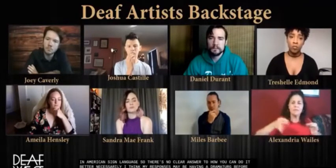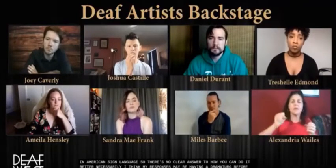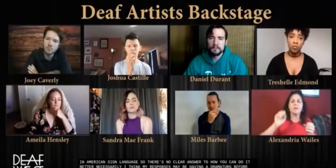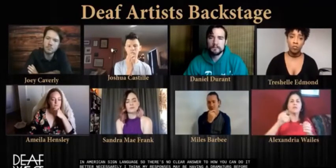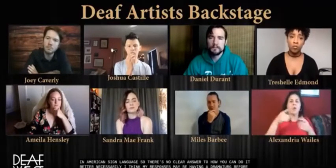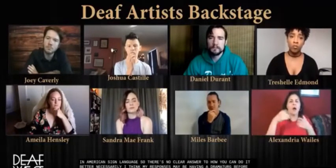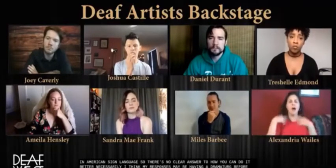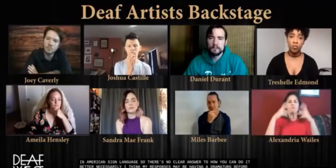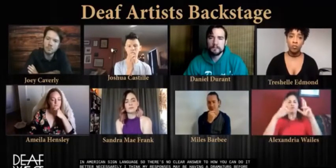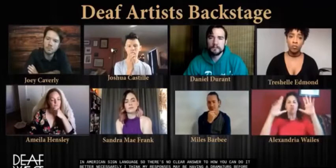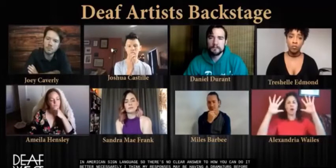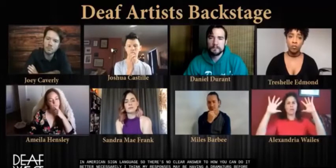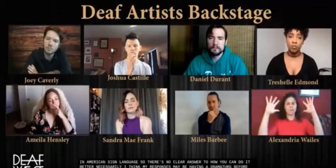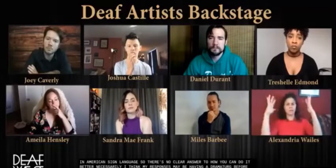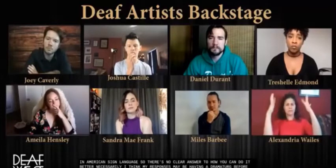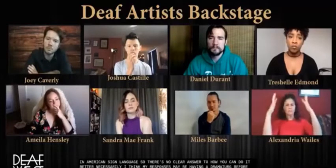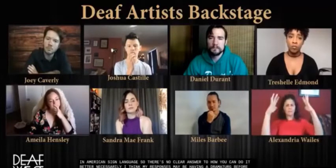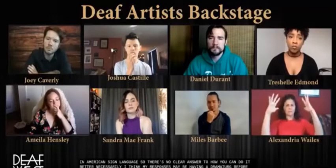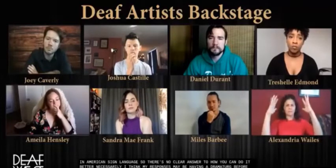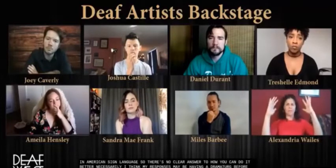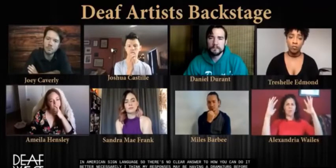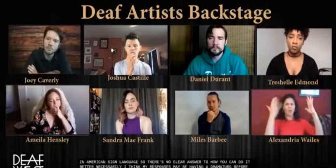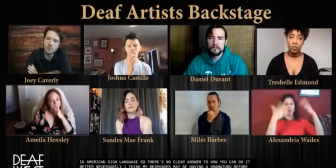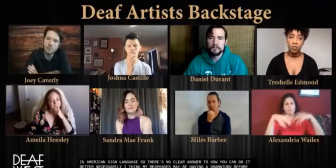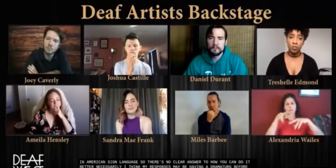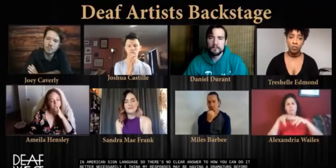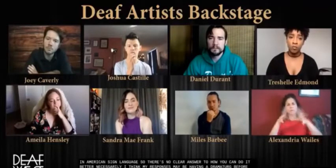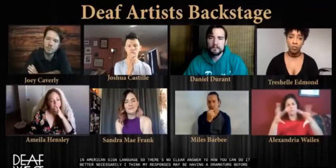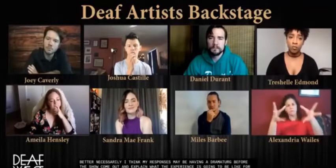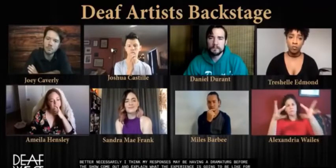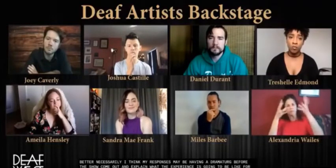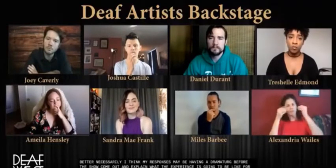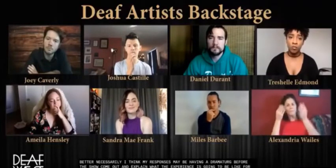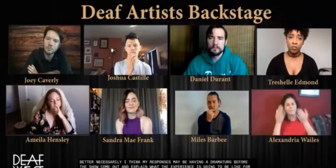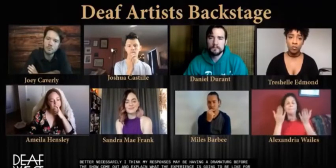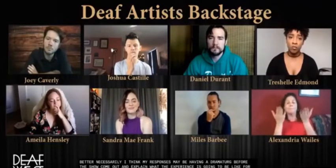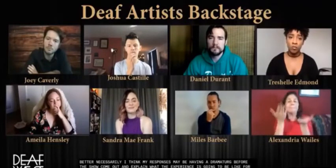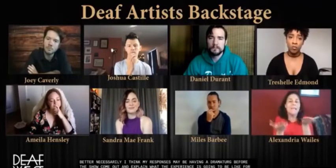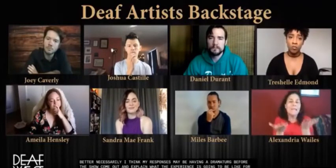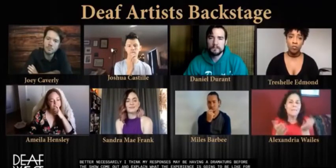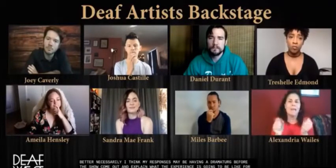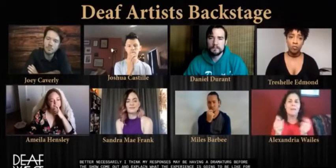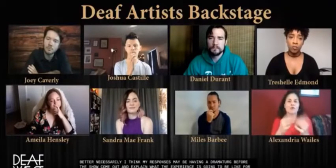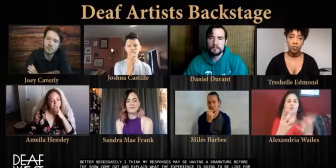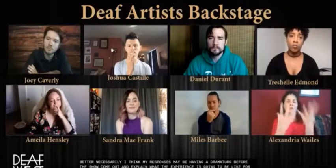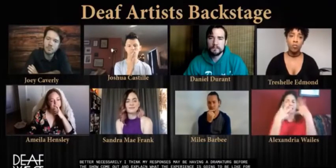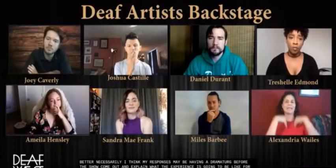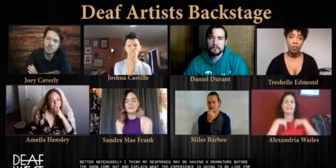into concrete language choices so that the audience sort of has a perspective of what they're going to be seeing.